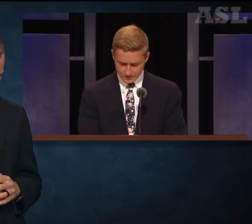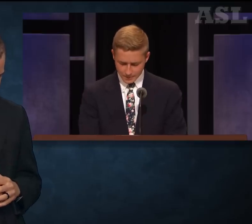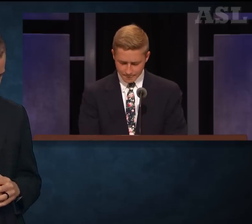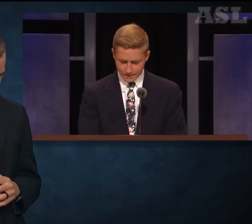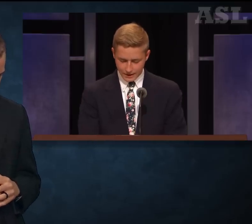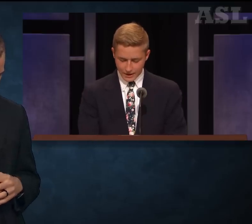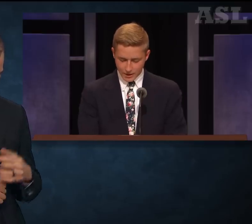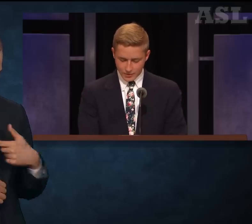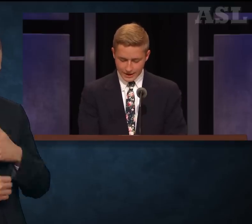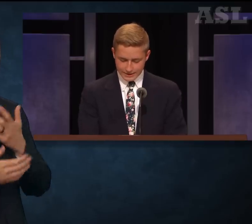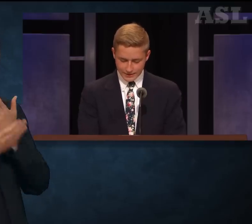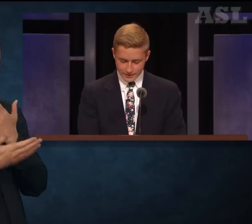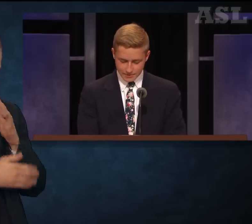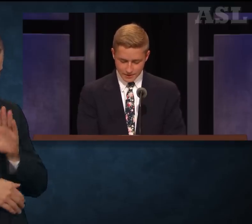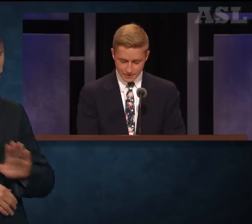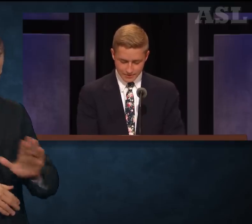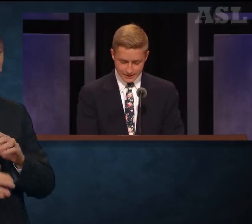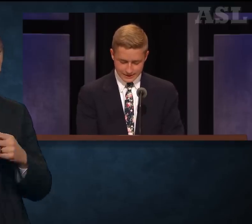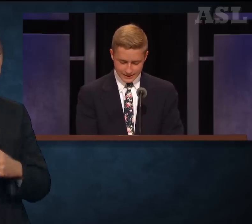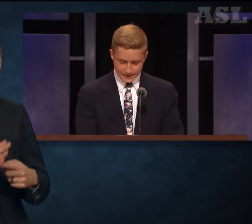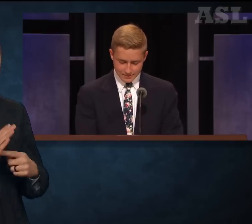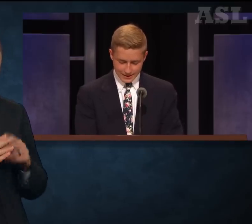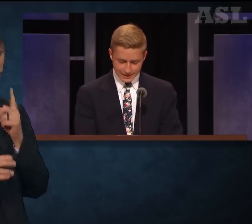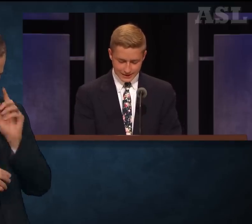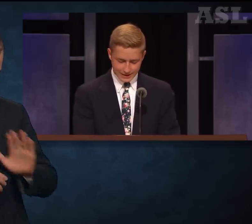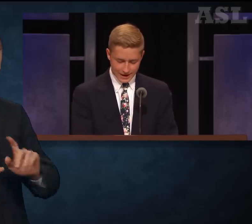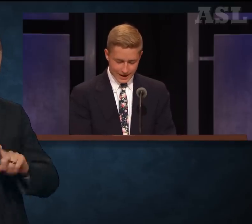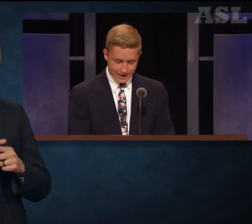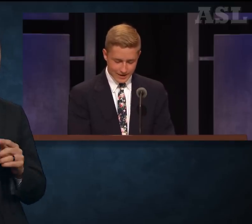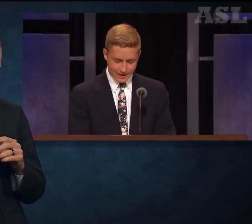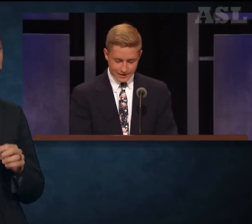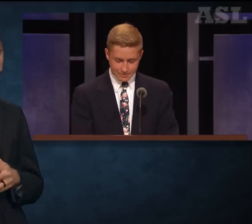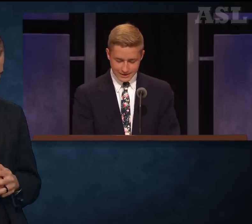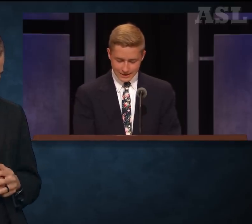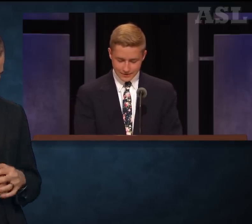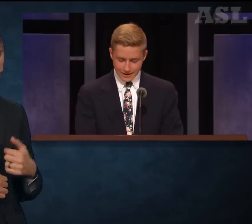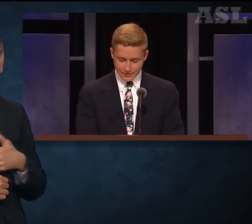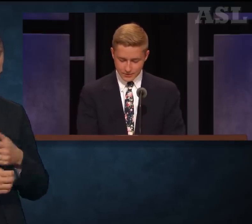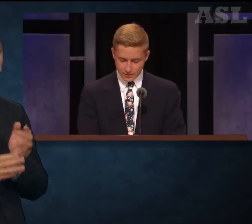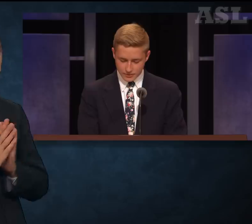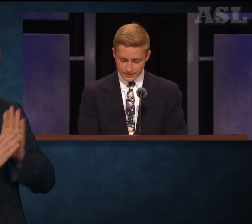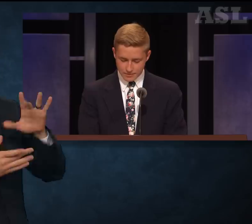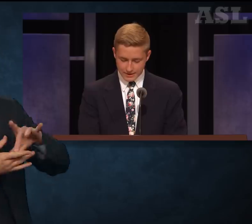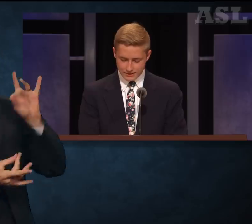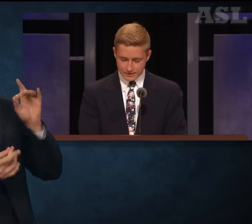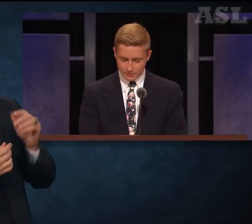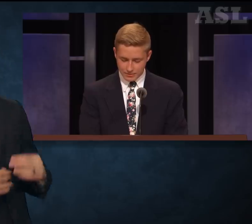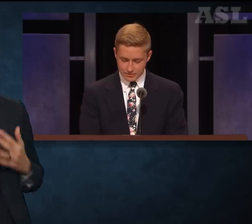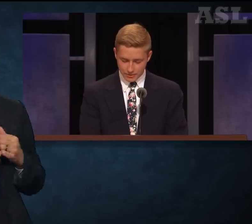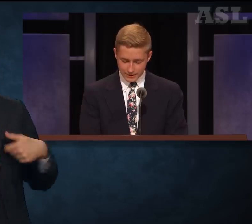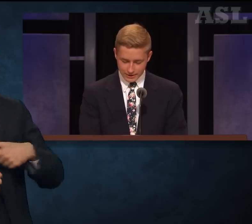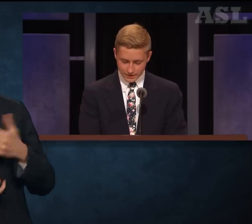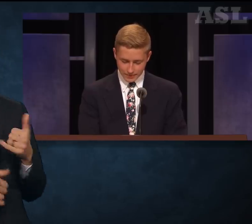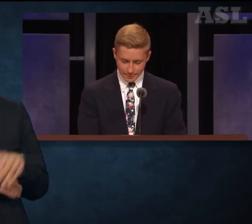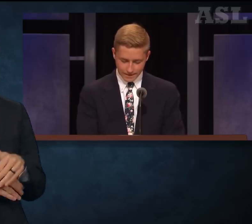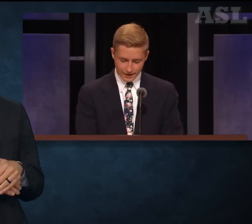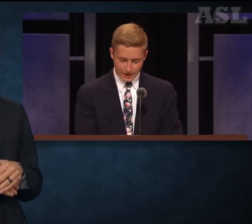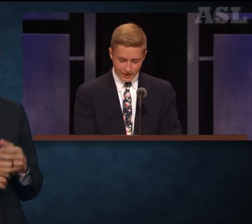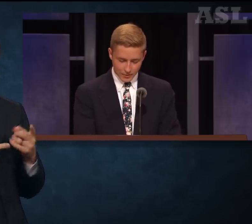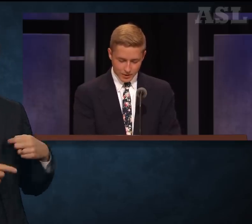EXAMPLES TO EACH AND EVERY ONE